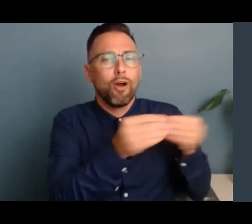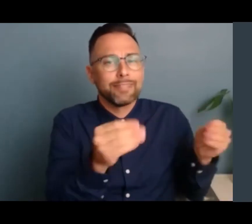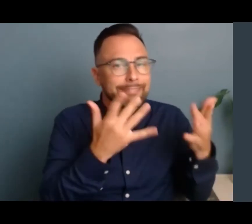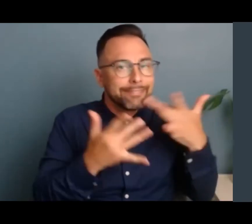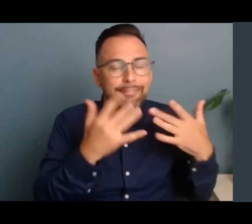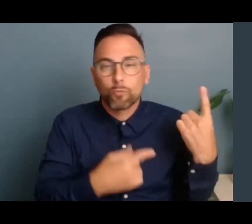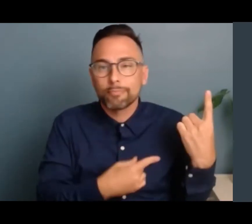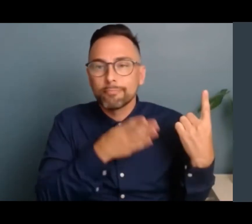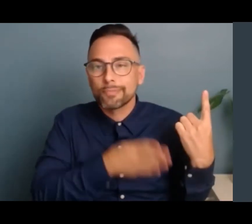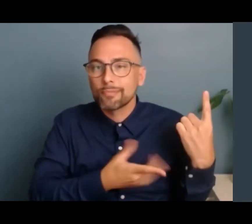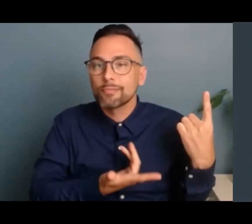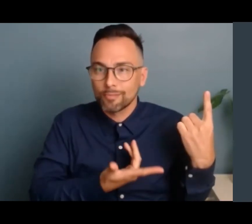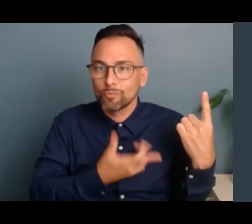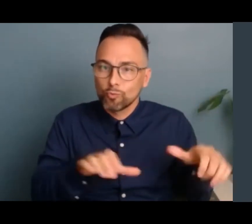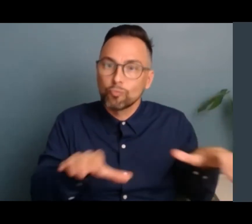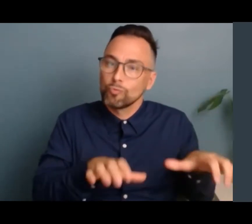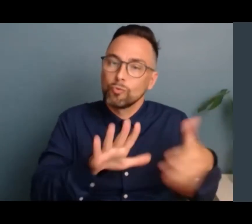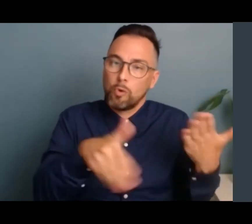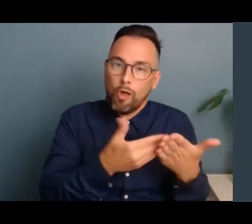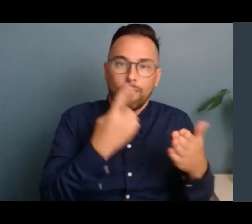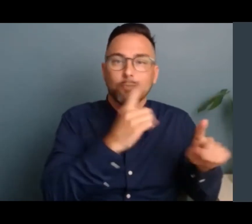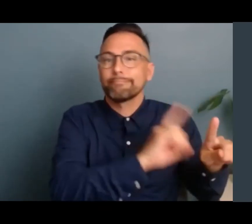and then you have other offices that have a single individual doing all the work